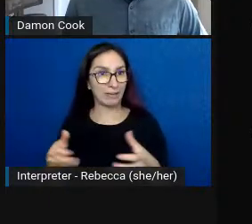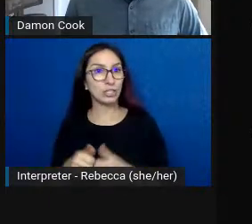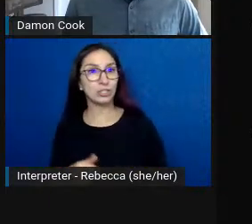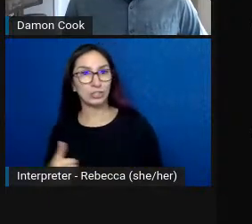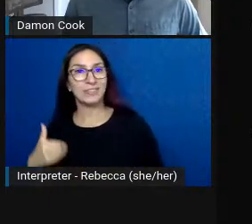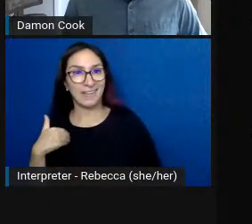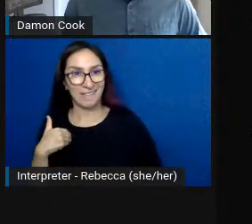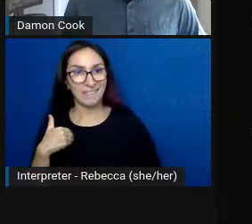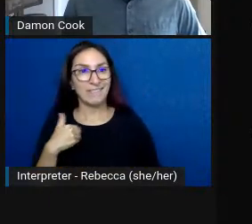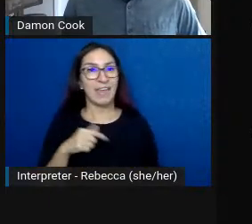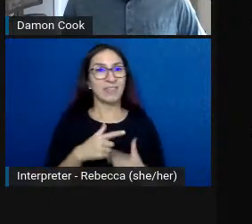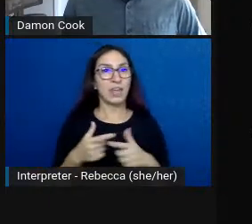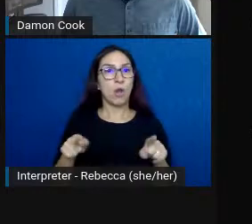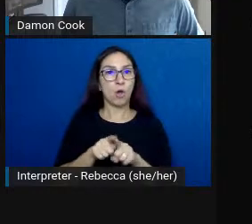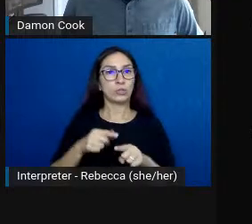basic scroll locking techniques within